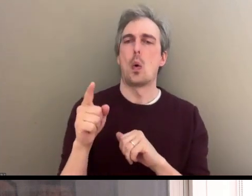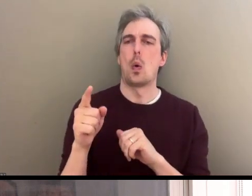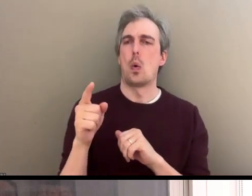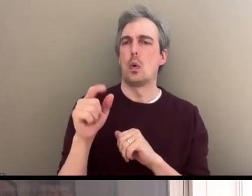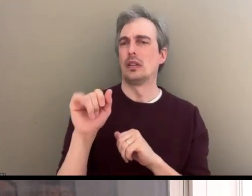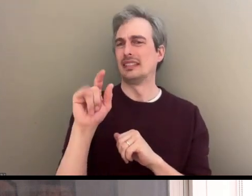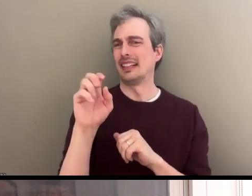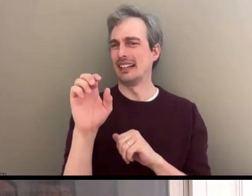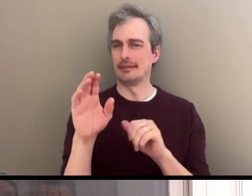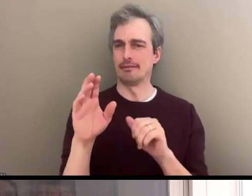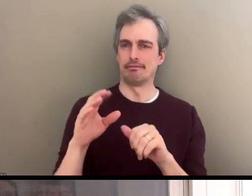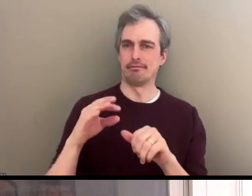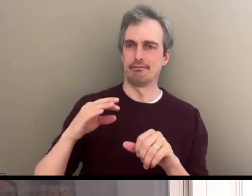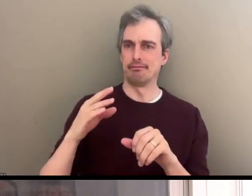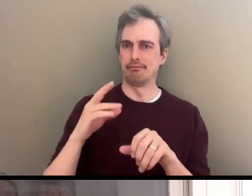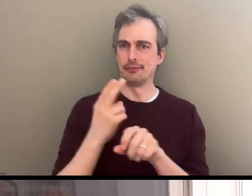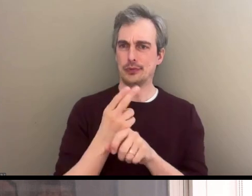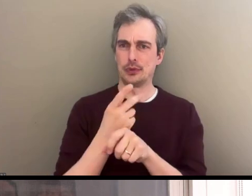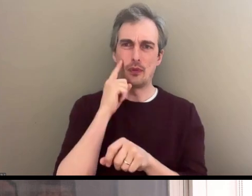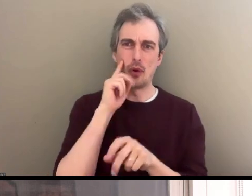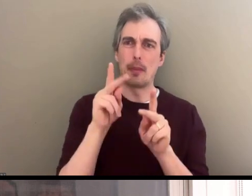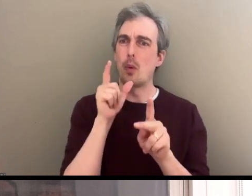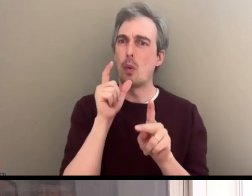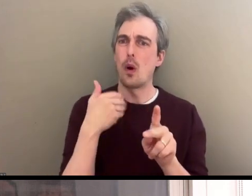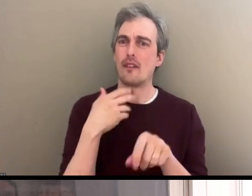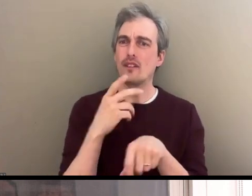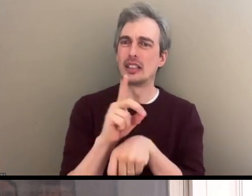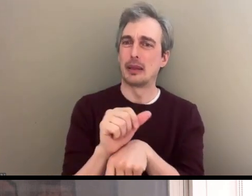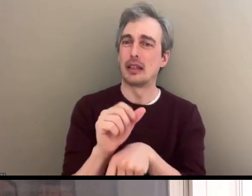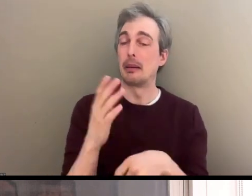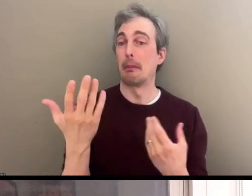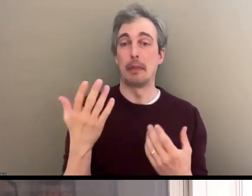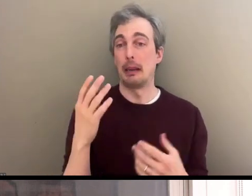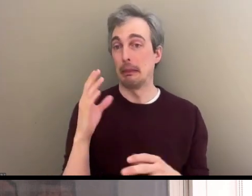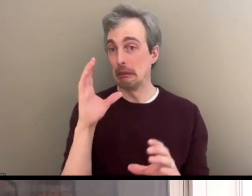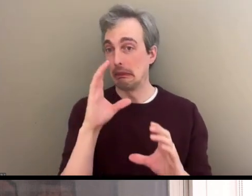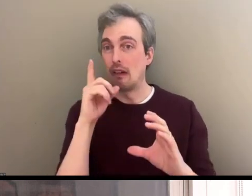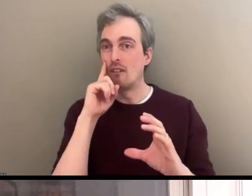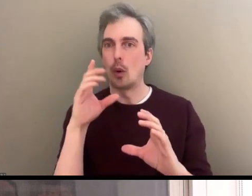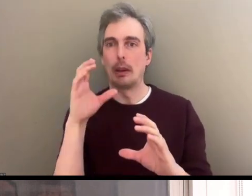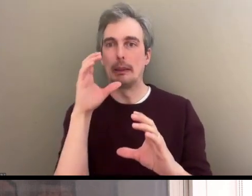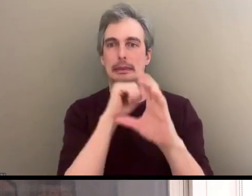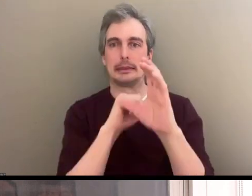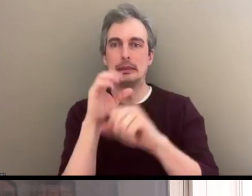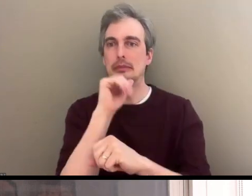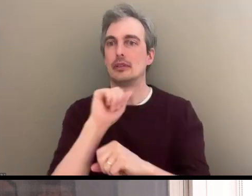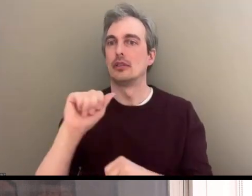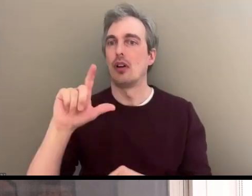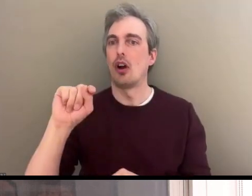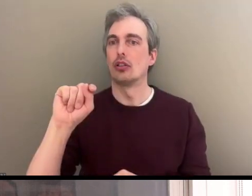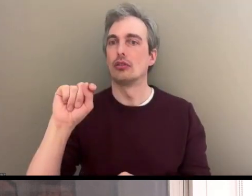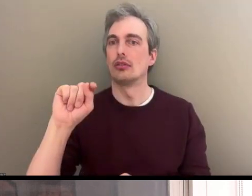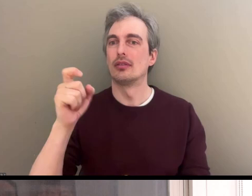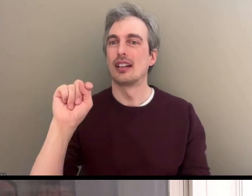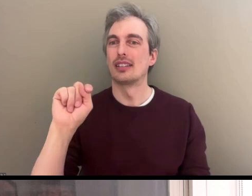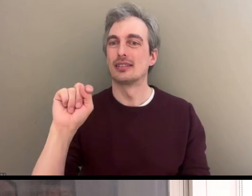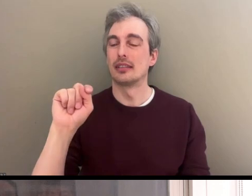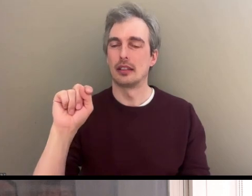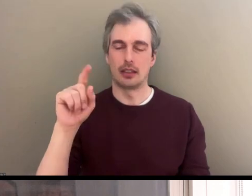And again, examples of what it might look for is that missing alt text, where we need to make sure that our web pages have alt text for every image.